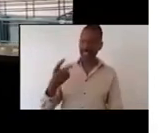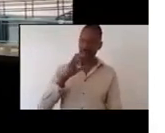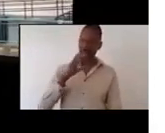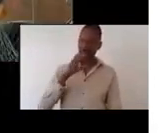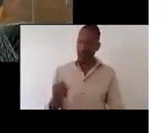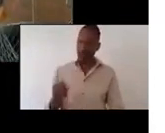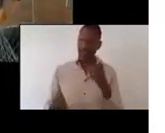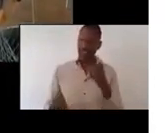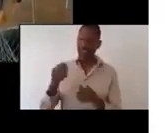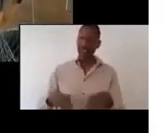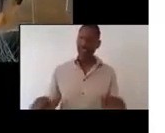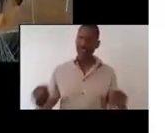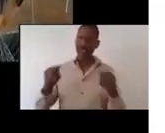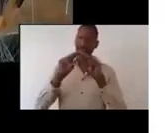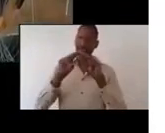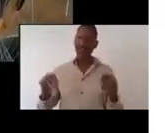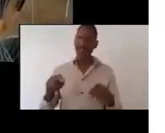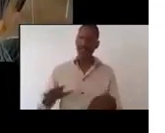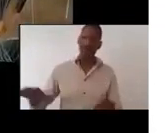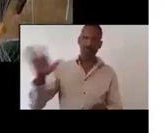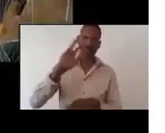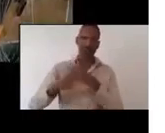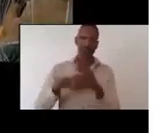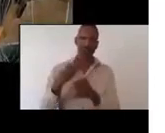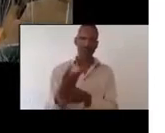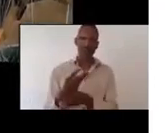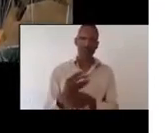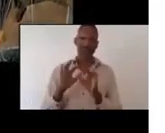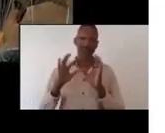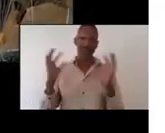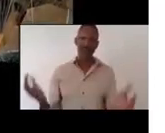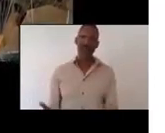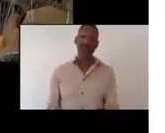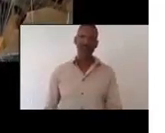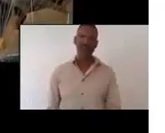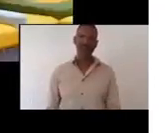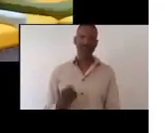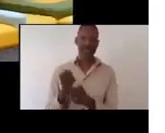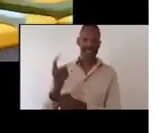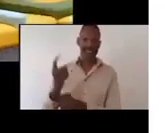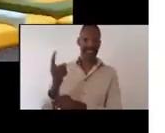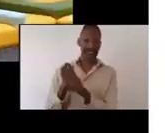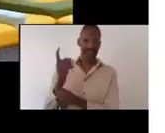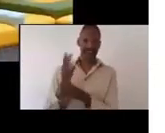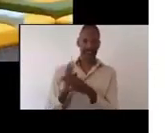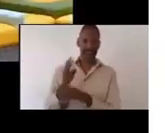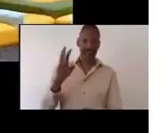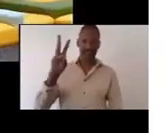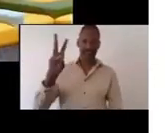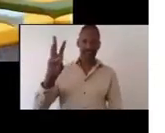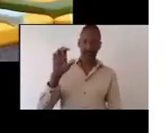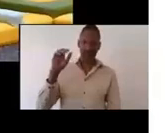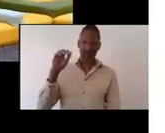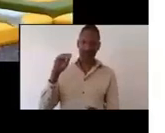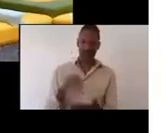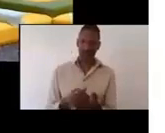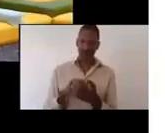The museum welcomes about 560,000 visitors each year. However, of course this year will be very different because of the pandemic.